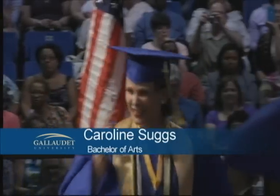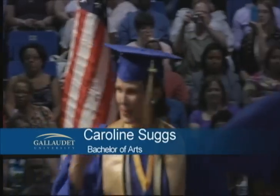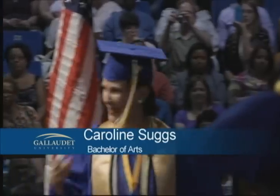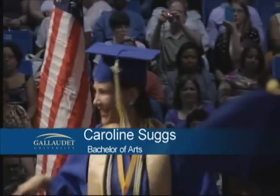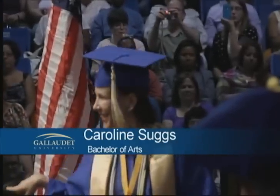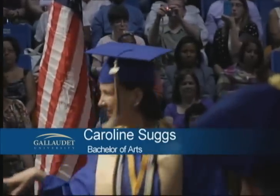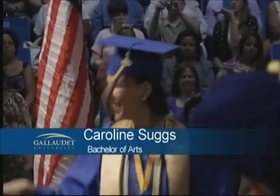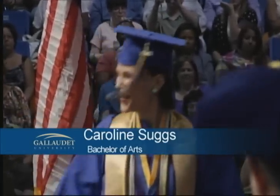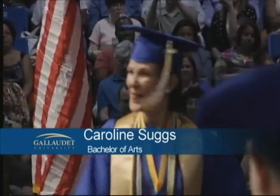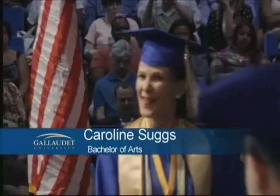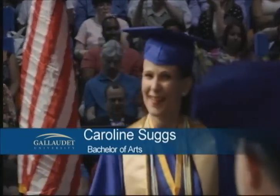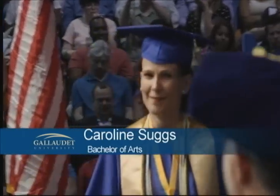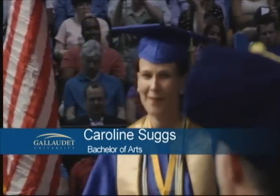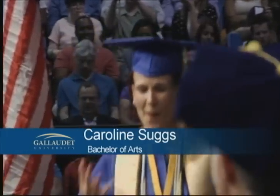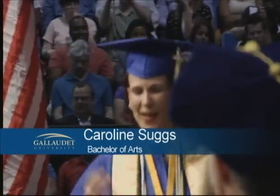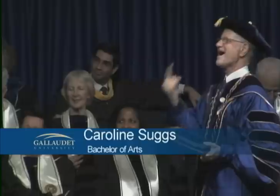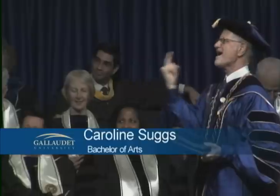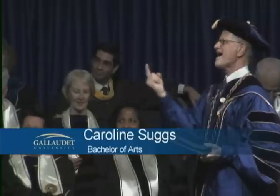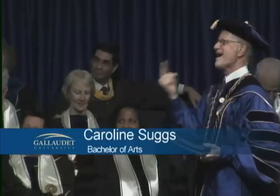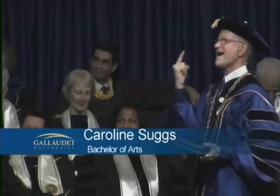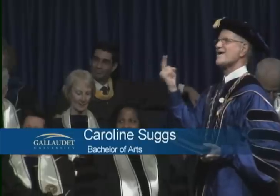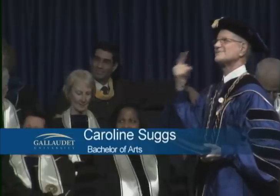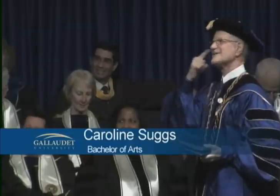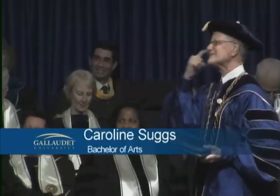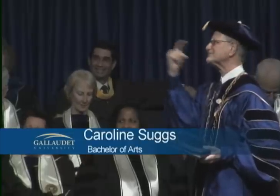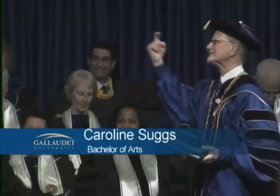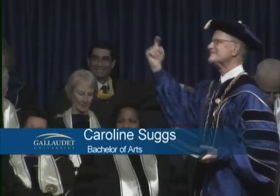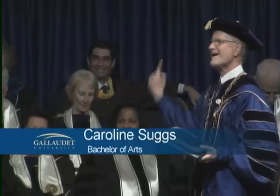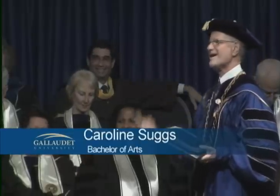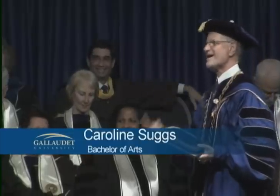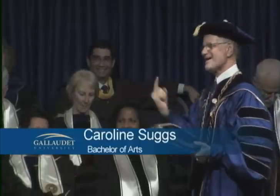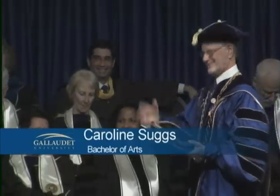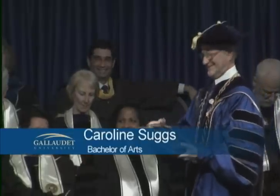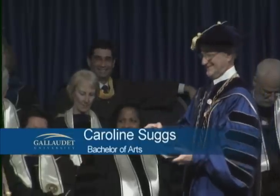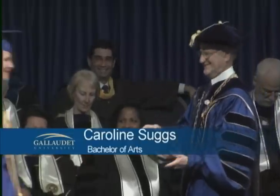Am I dreaming? You can always dream.